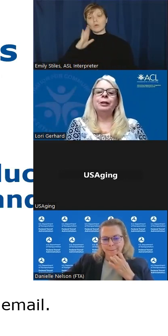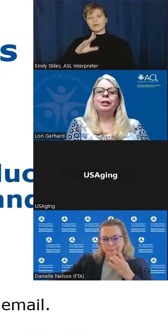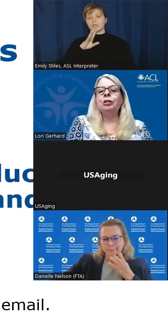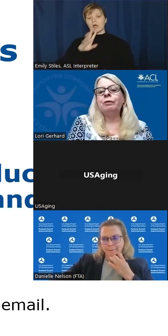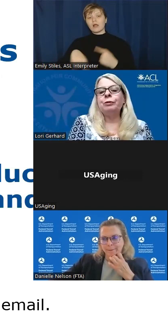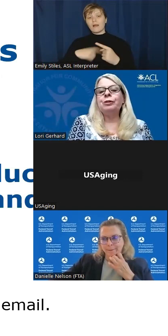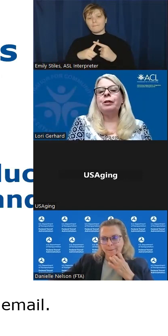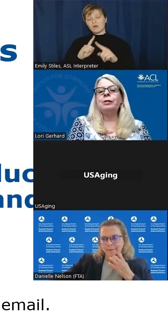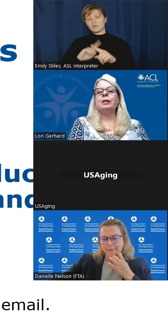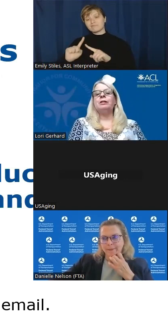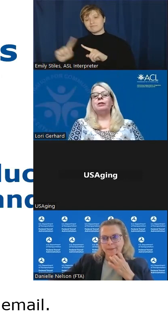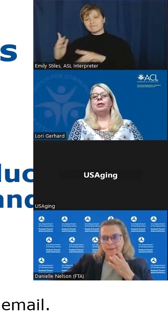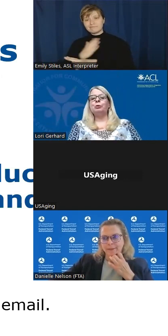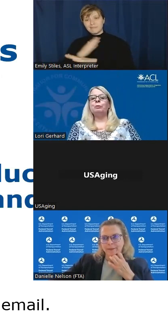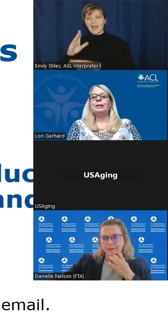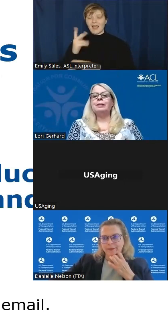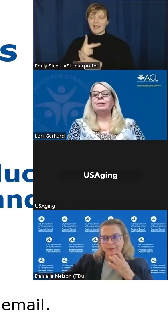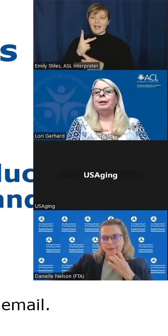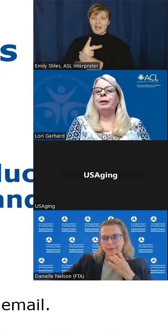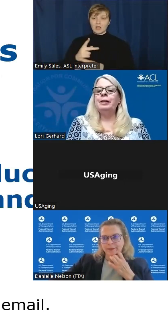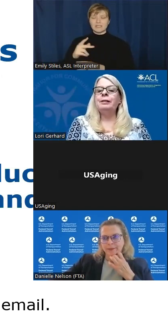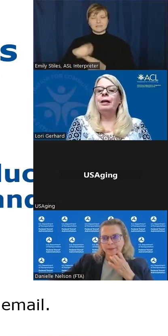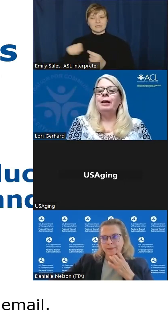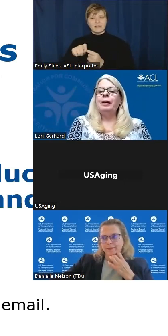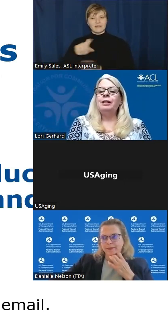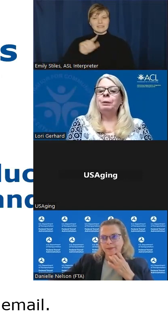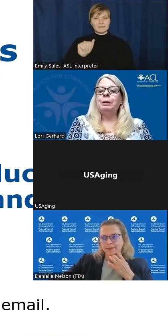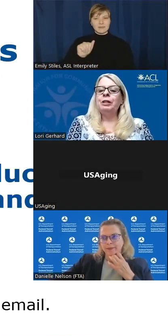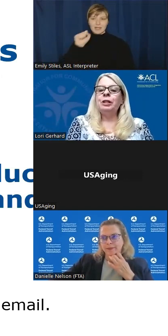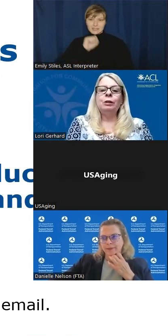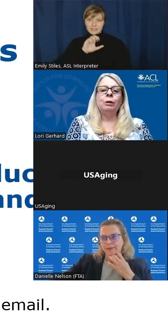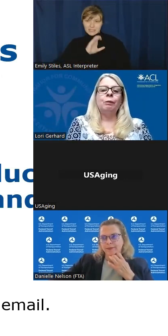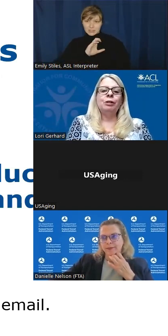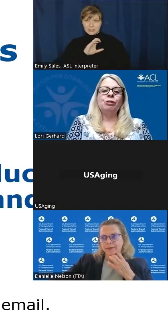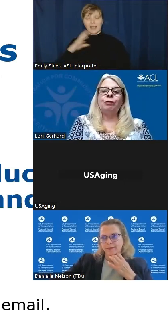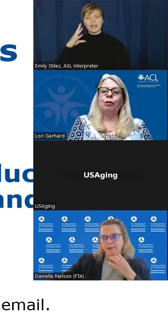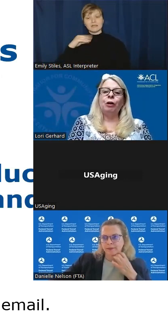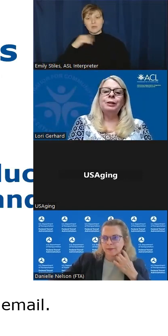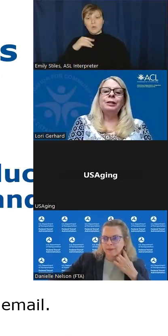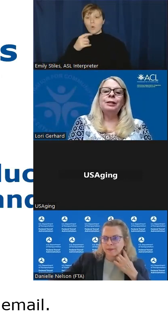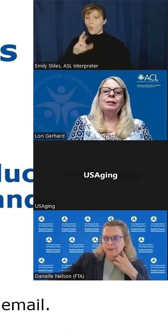of older adults and individuals with disabilities experiencing or at risk for homelessness.